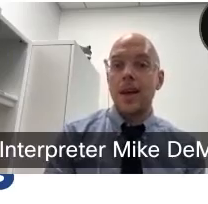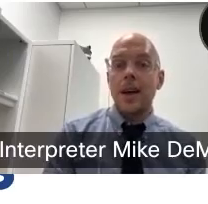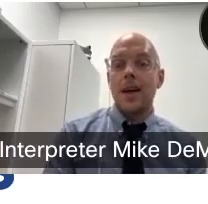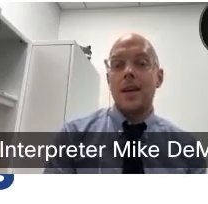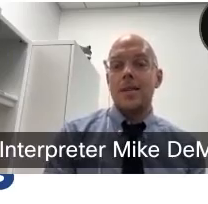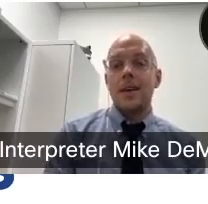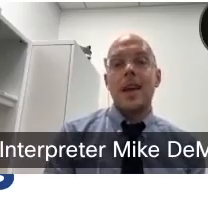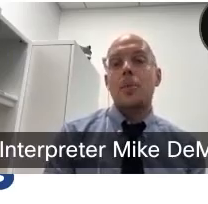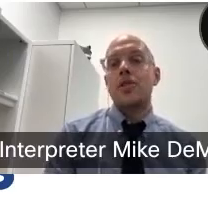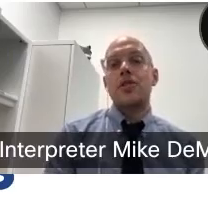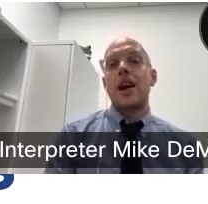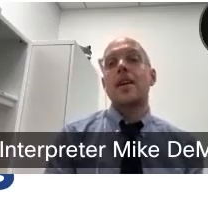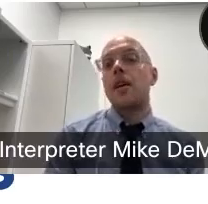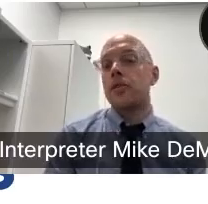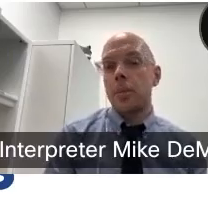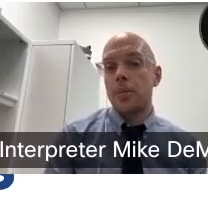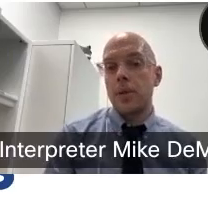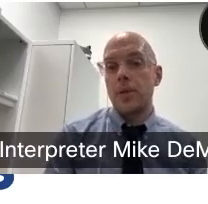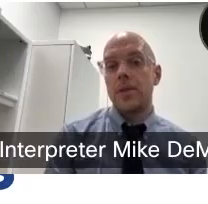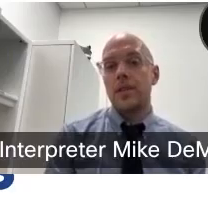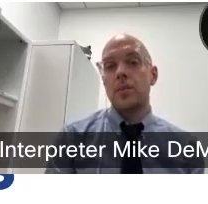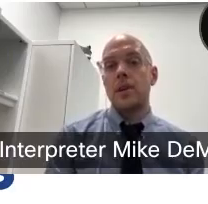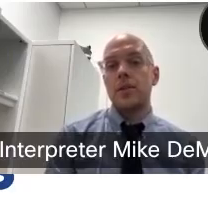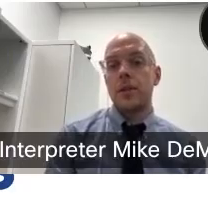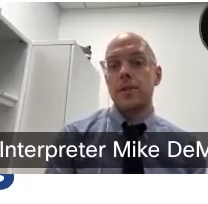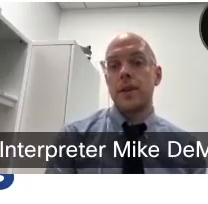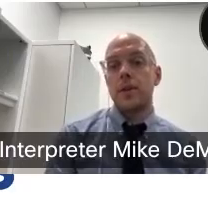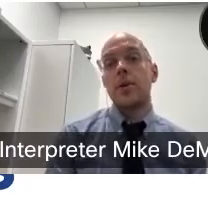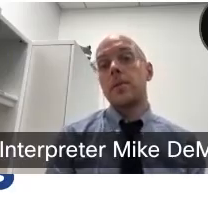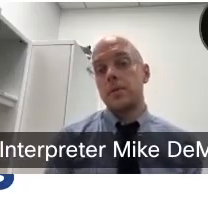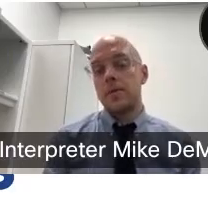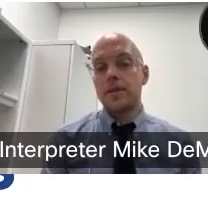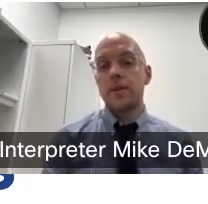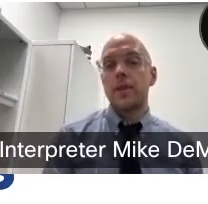the captions should not cover up those things that are being shown on the screen, or vice versa.